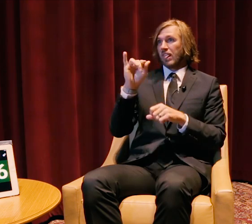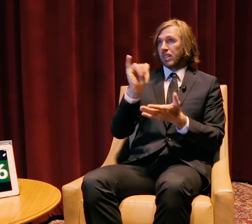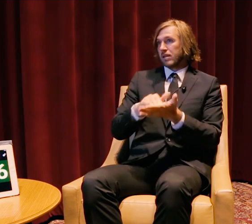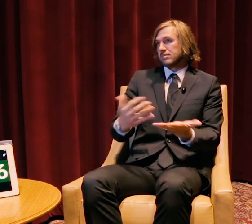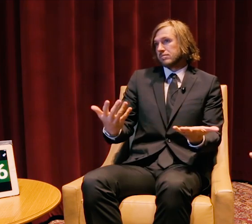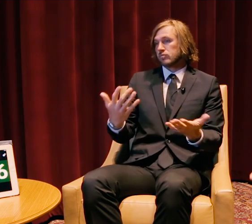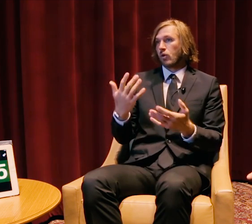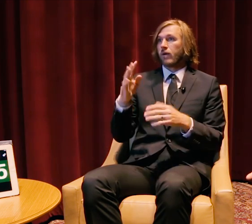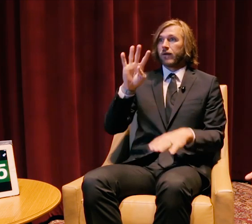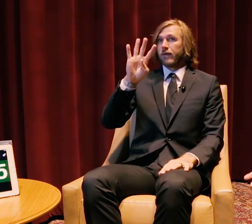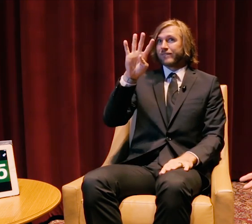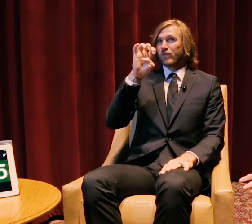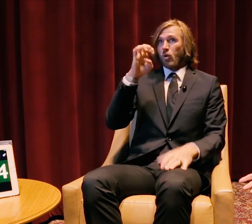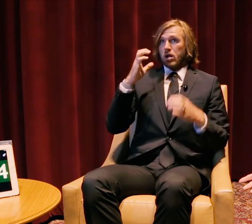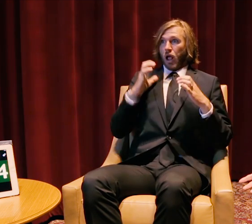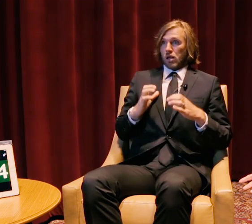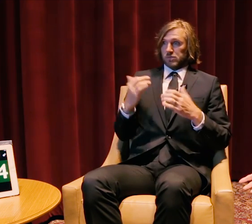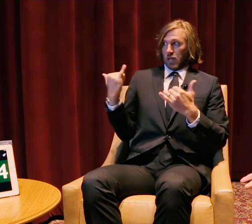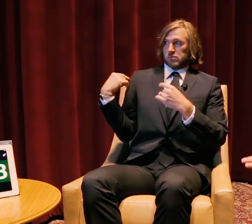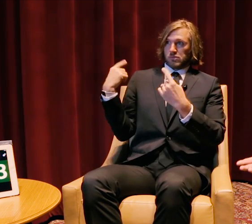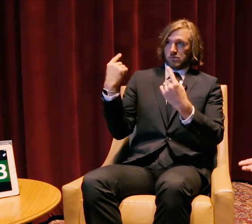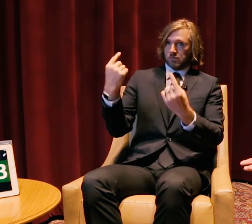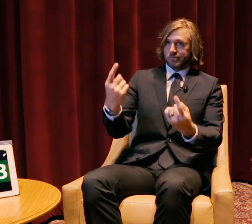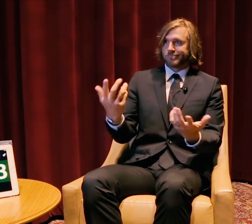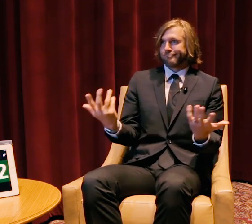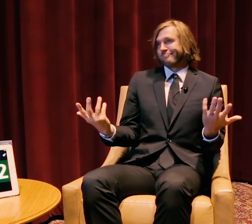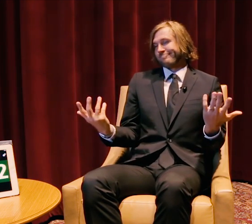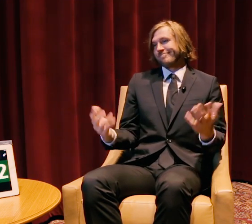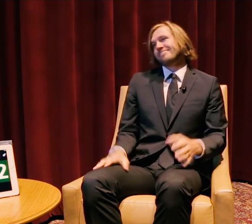So 400+ customers later,